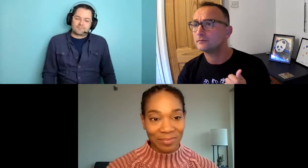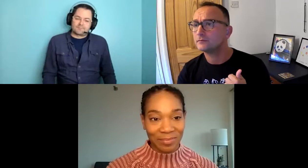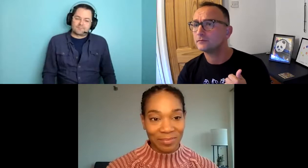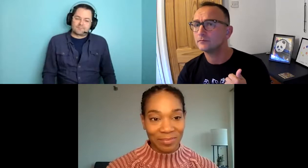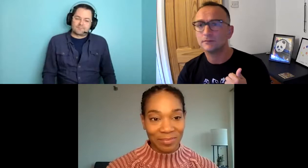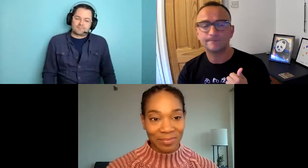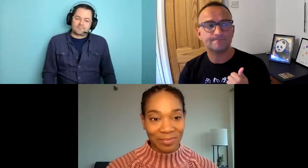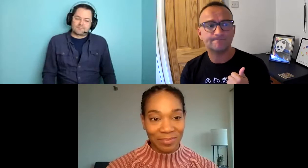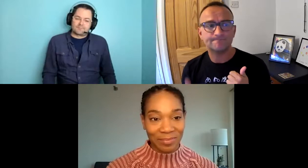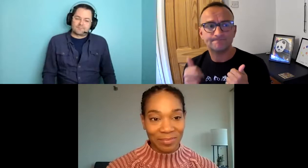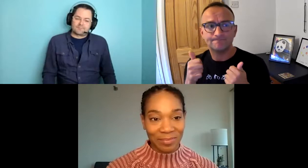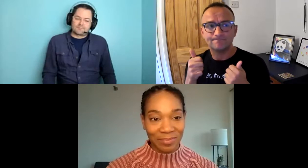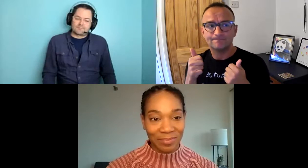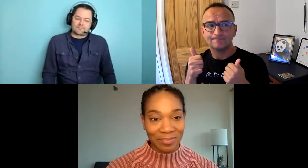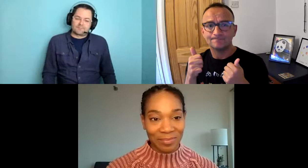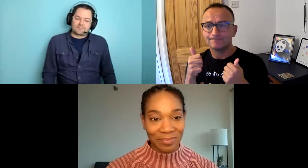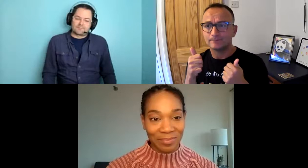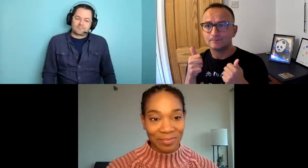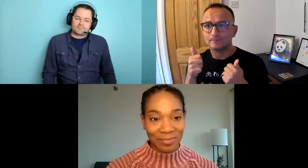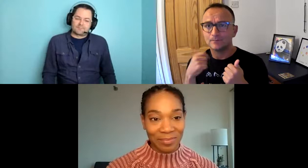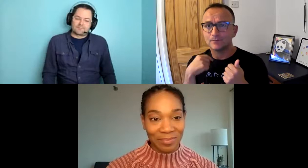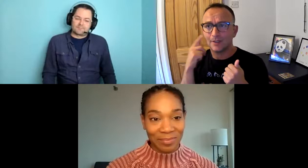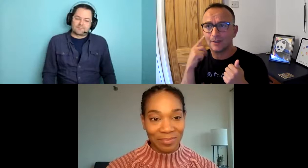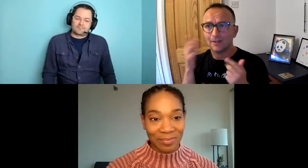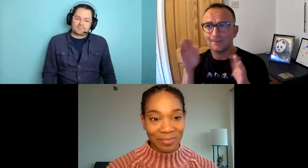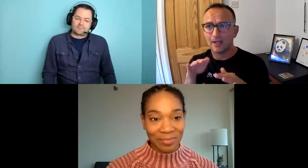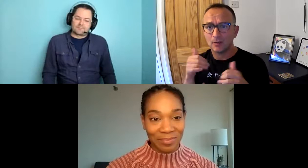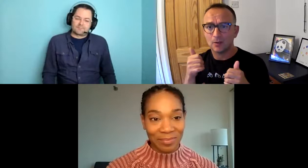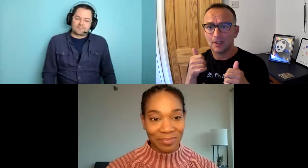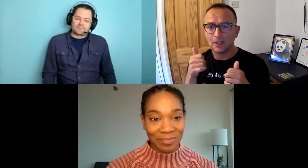between you know_the Deaf Rainbow UK and the Queen's